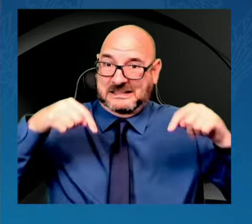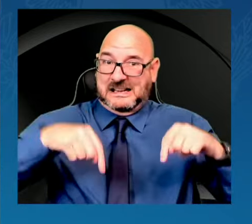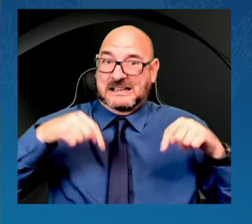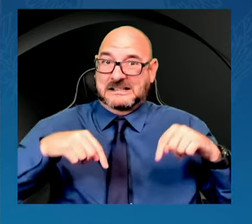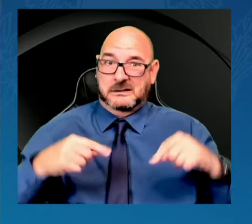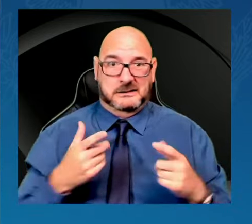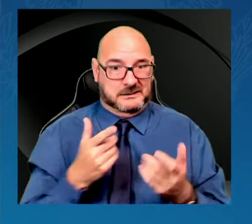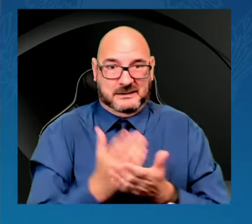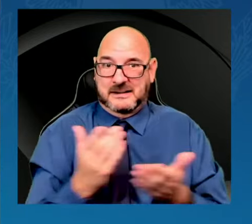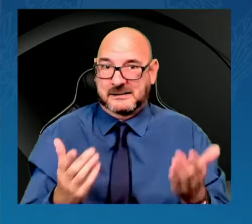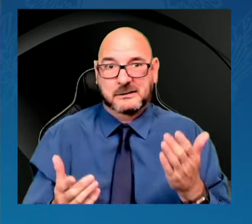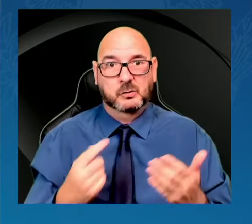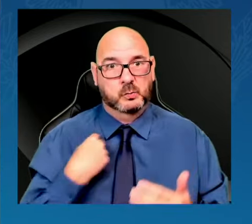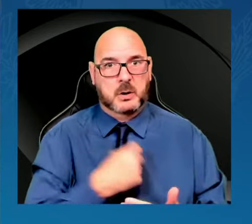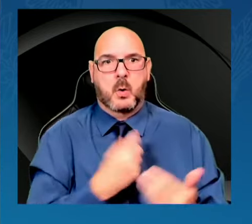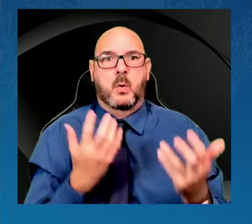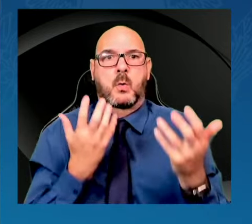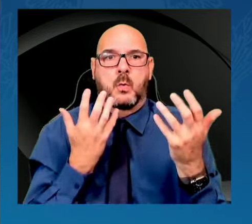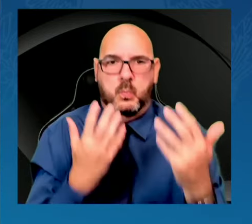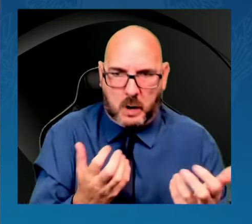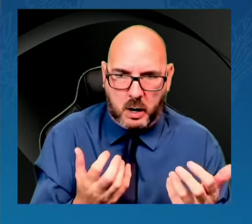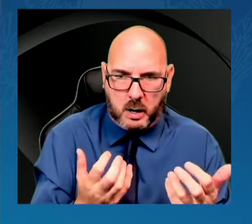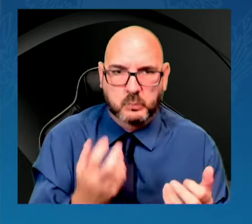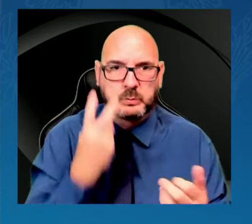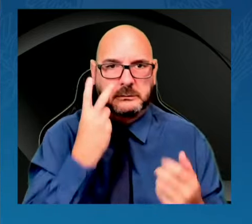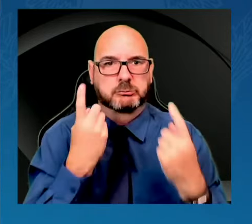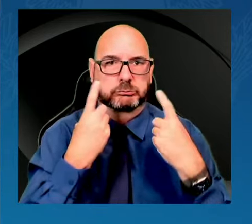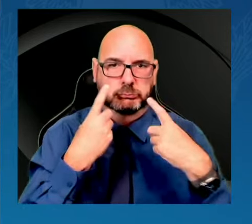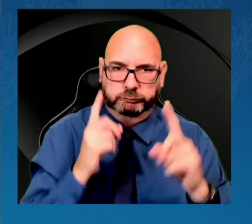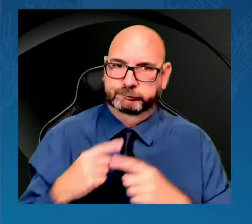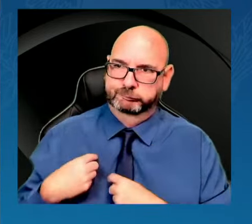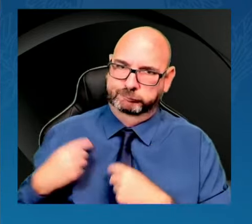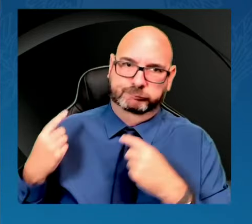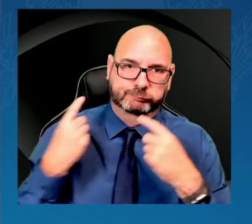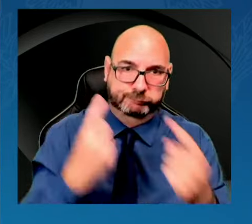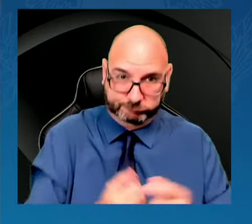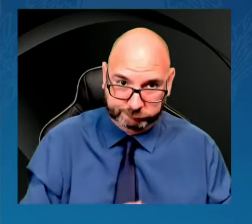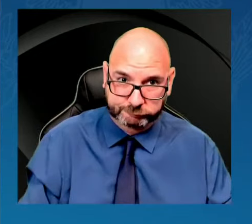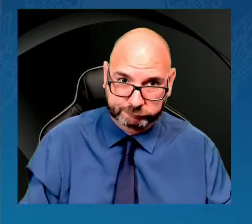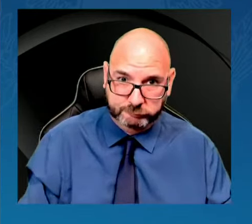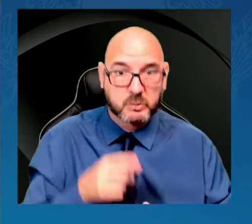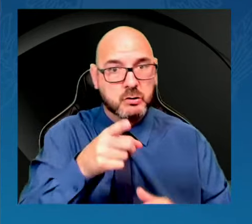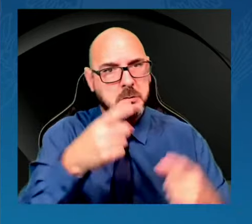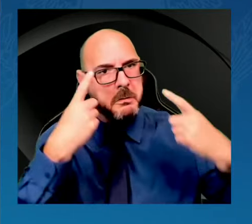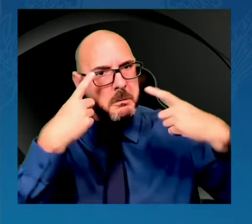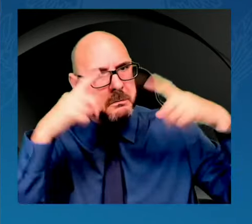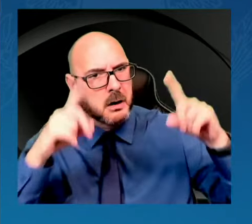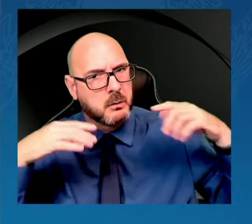for a very long time, and you all were able to do it. So what are some of the policies that you're most excited about?